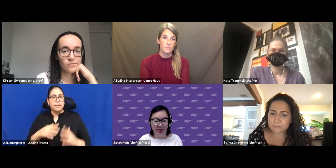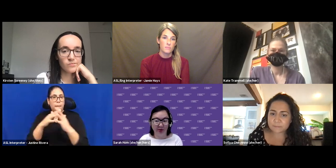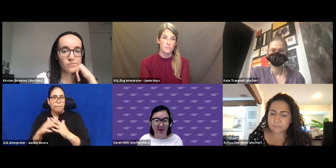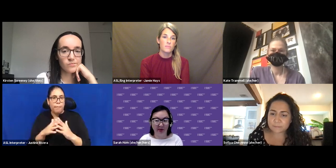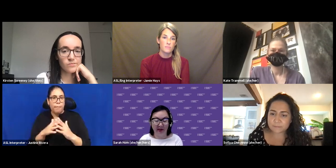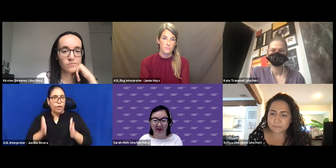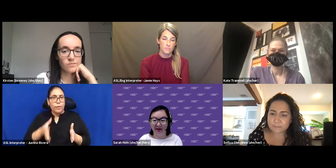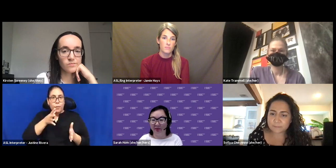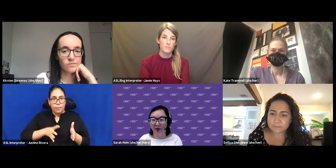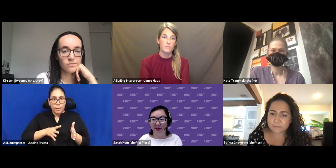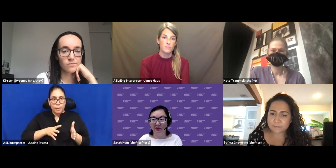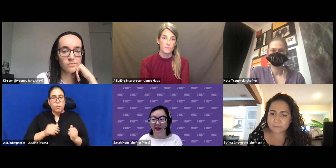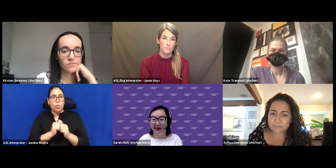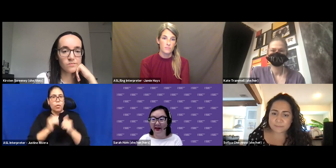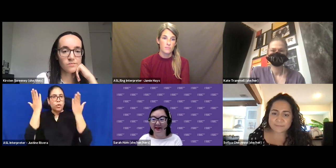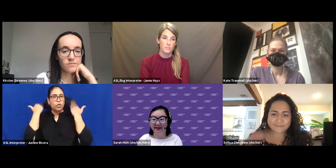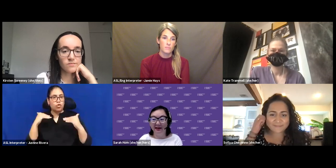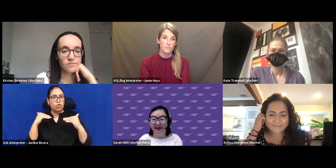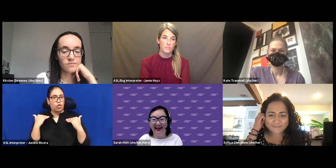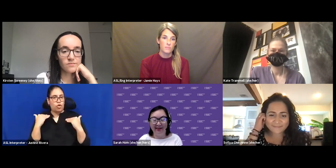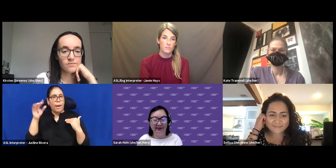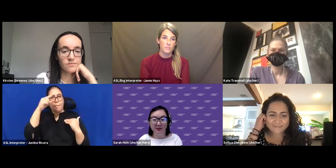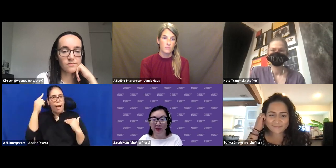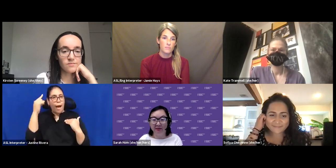shoulder length at the moment black hair, half of it's pulled